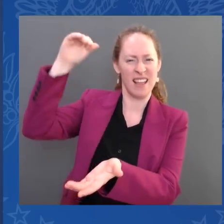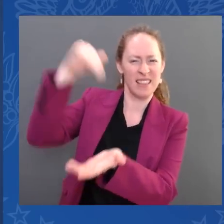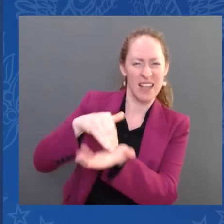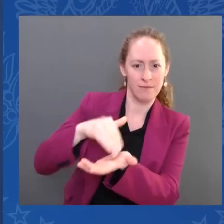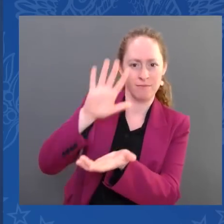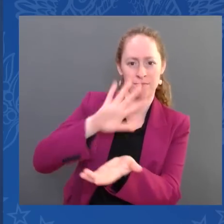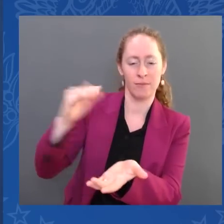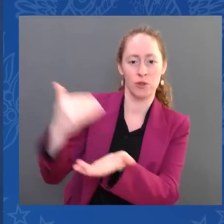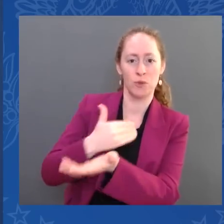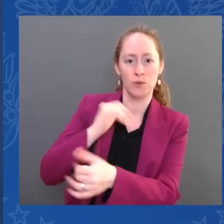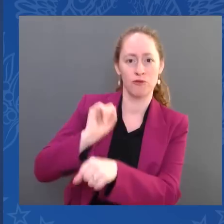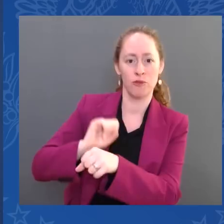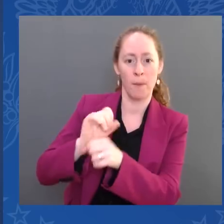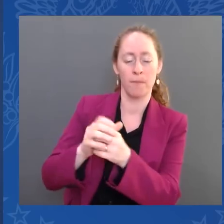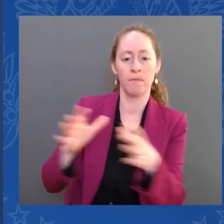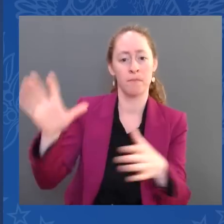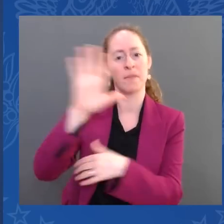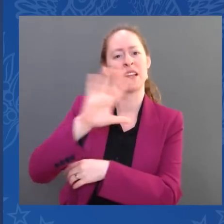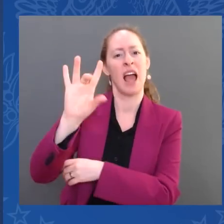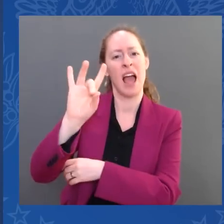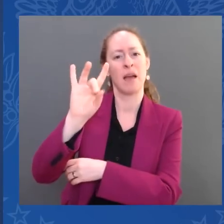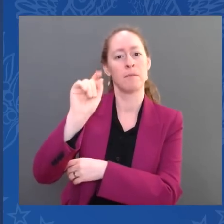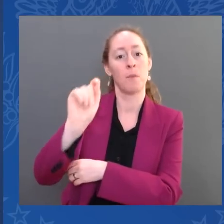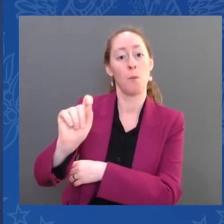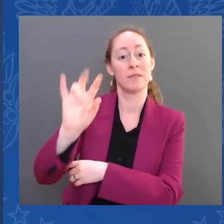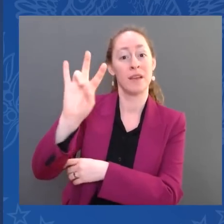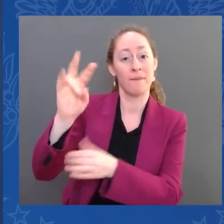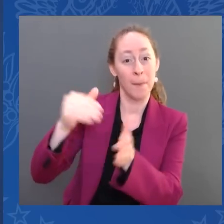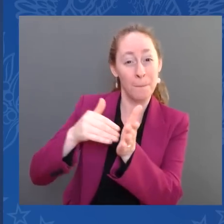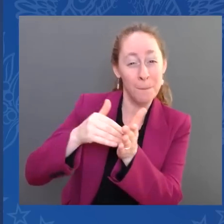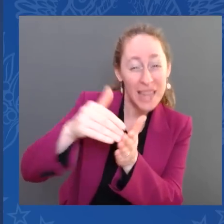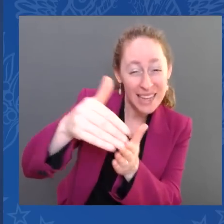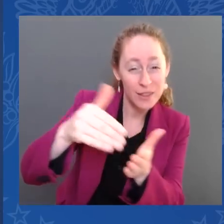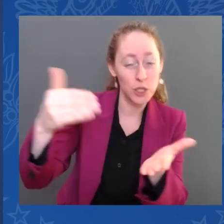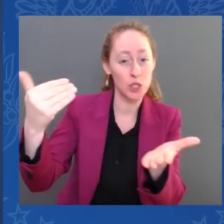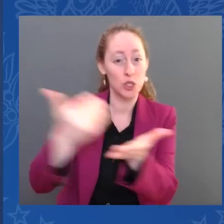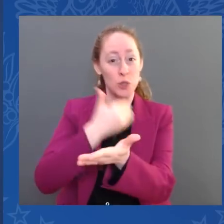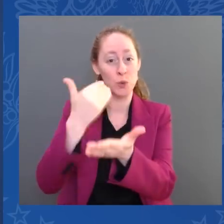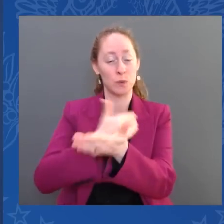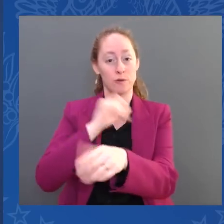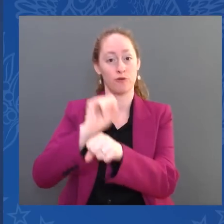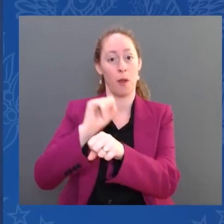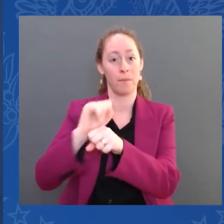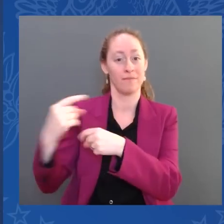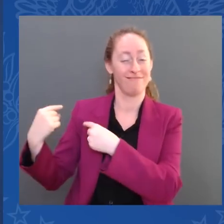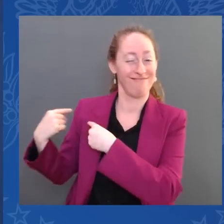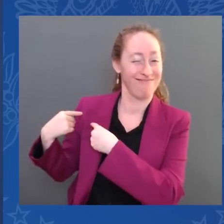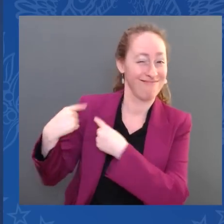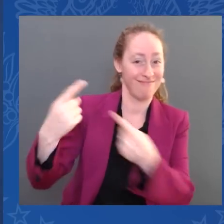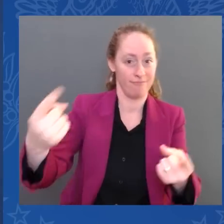We learned that more Americans entered the labor force in May. In fact, working-age people have come back into the workforce